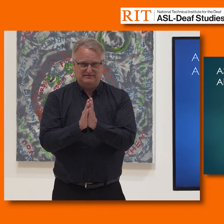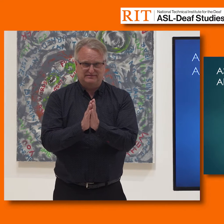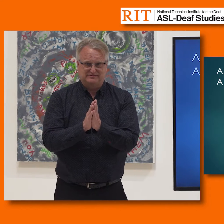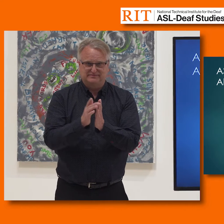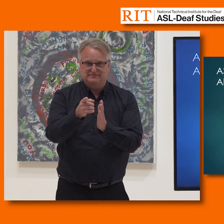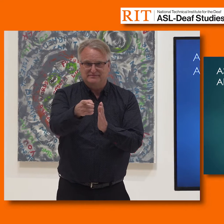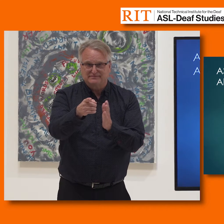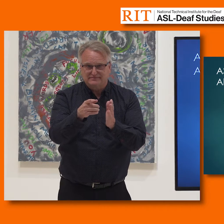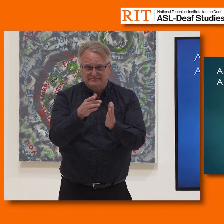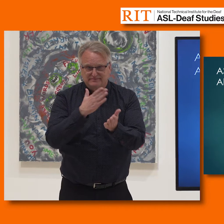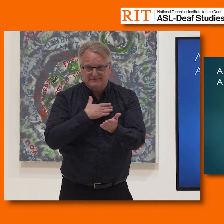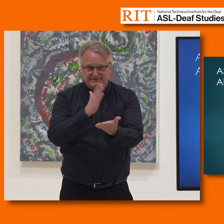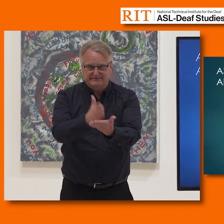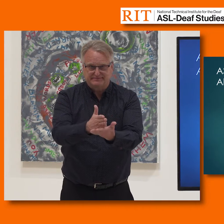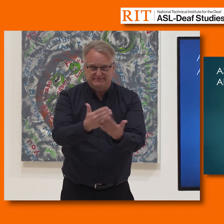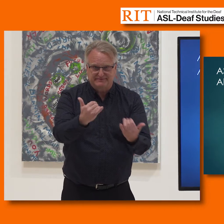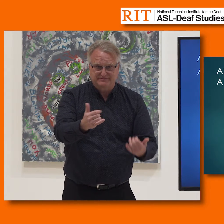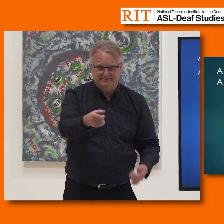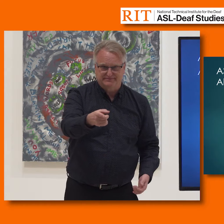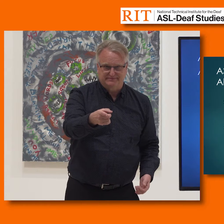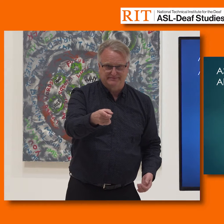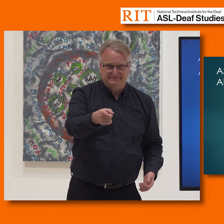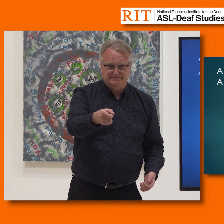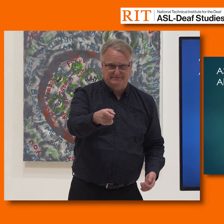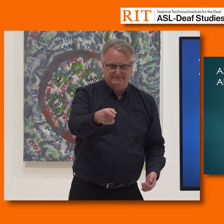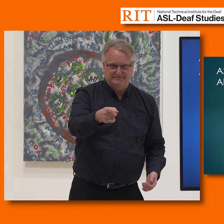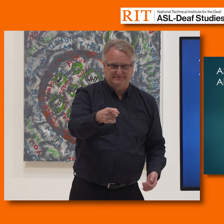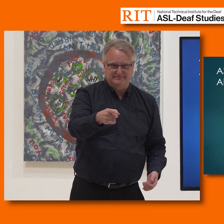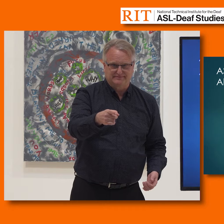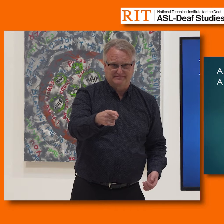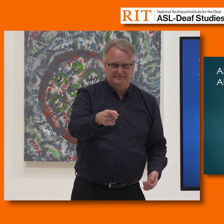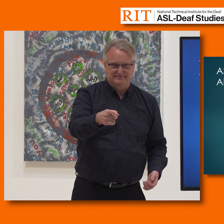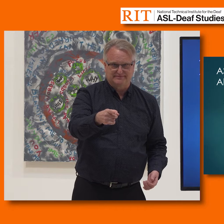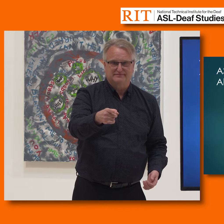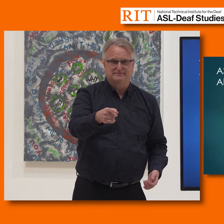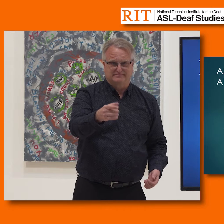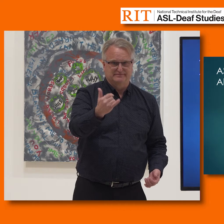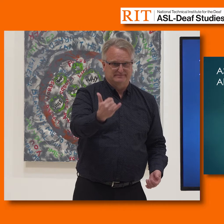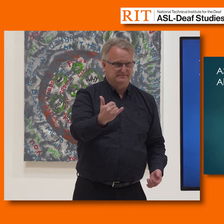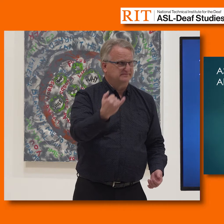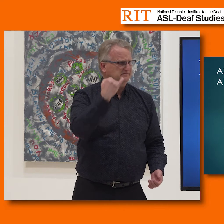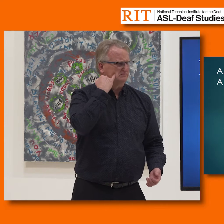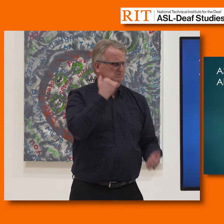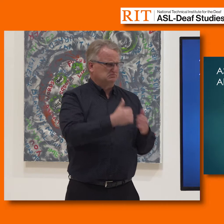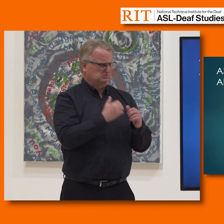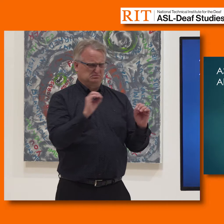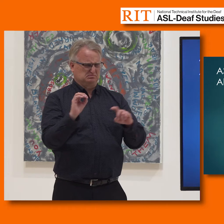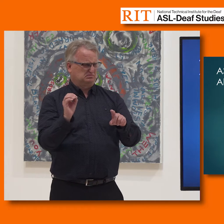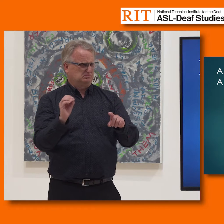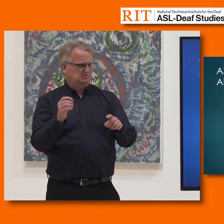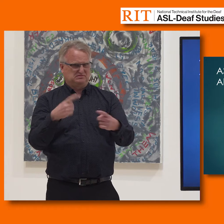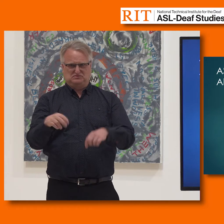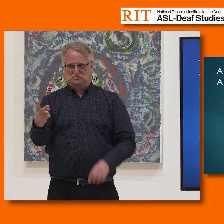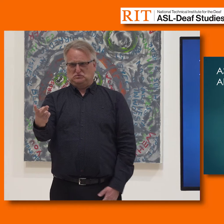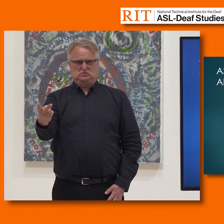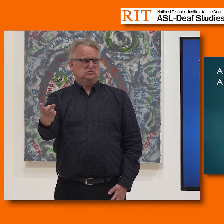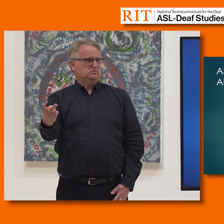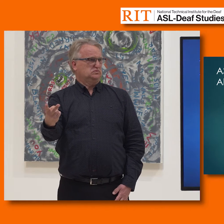So, I'm going to ask the third interpreter to stop signing at this point, and I'd like to model what it could look like